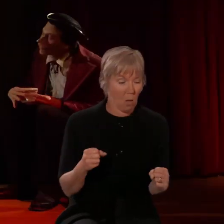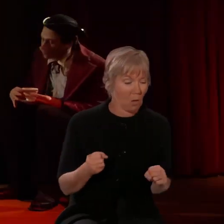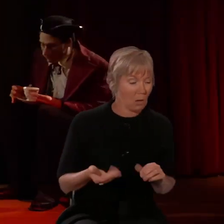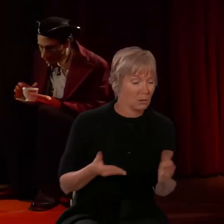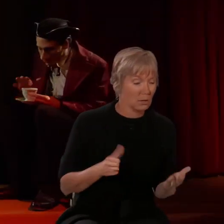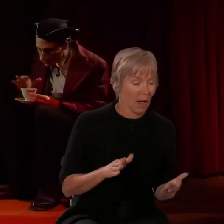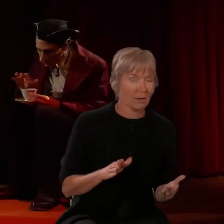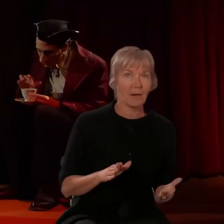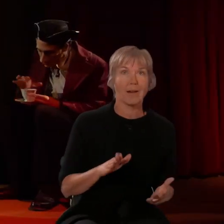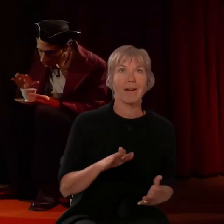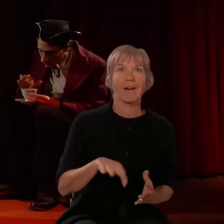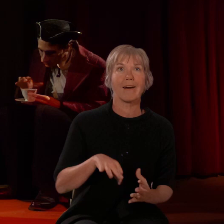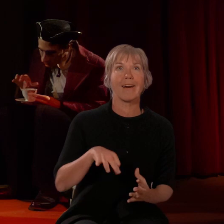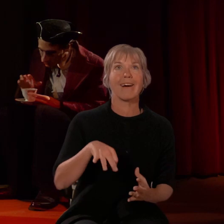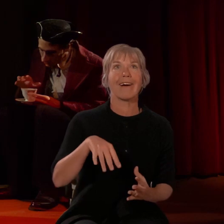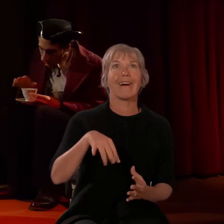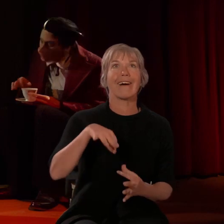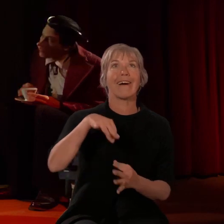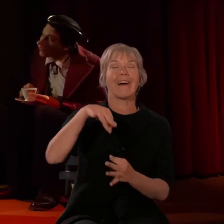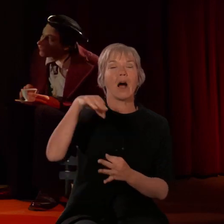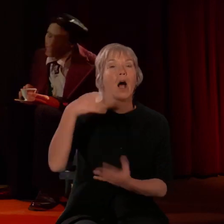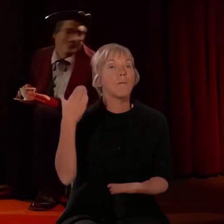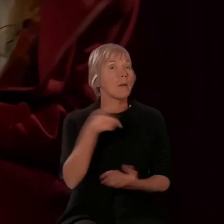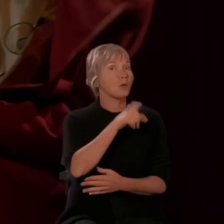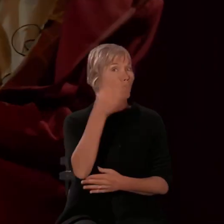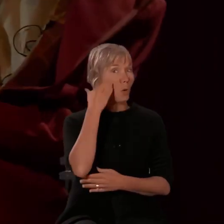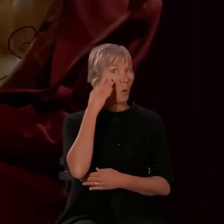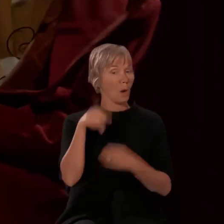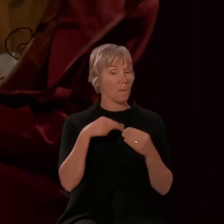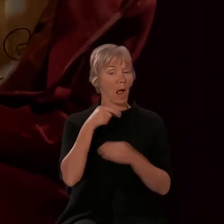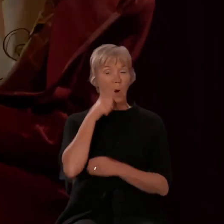Now, you may have heard of the woman in white, who haunts the dark glen at Raven Rock.